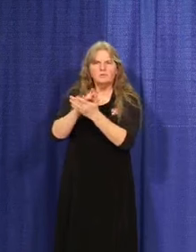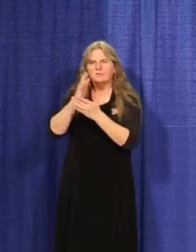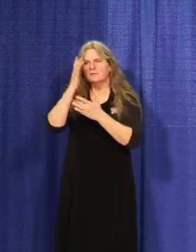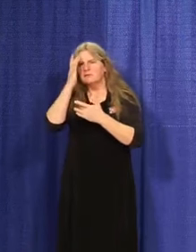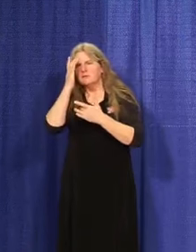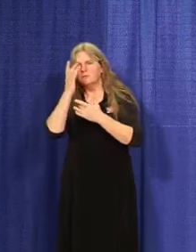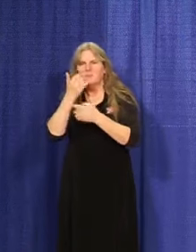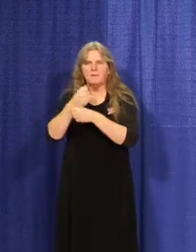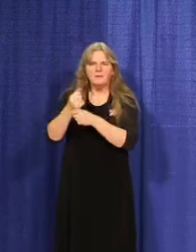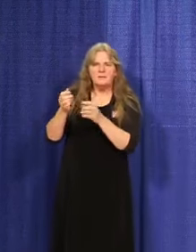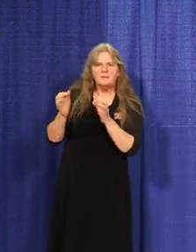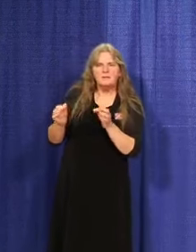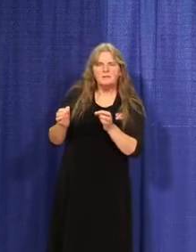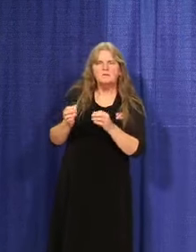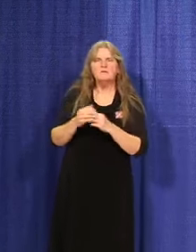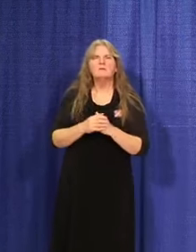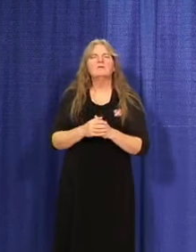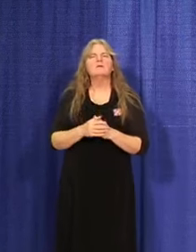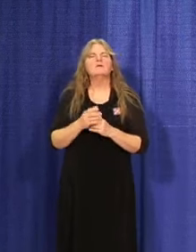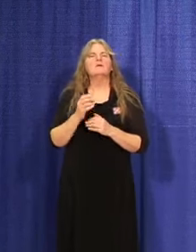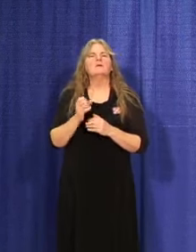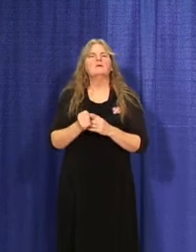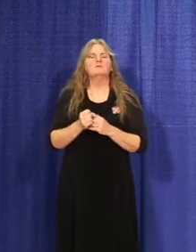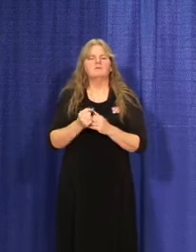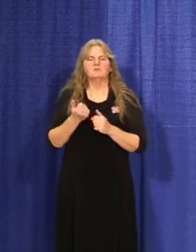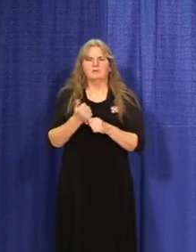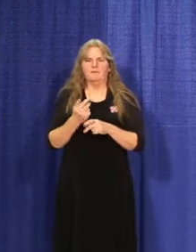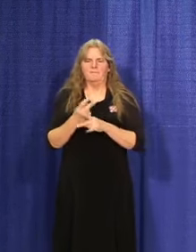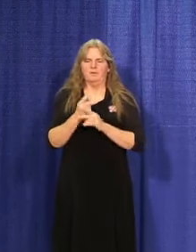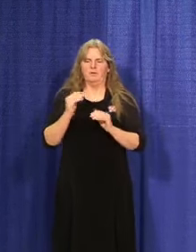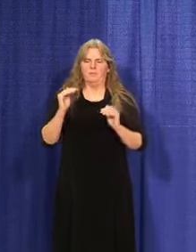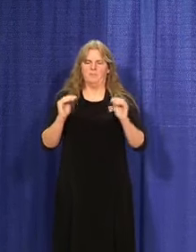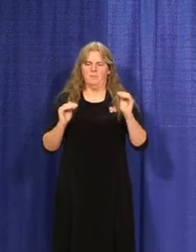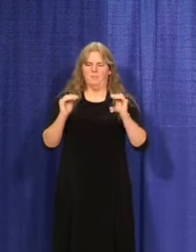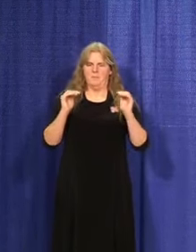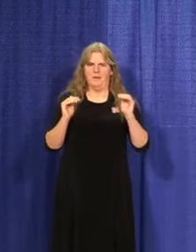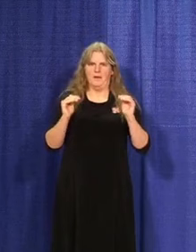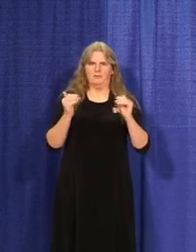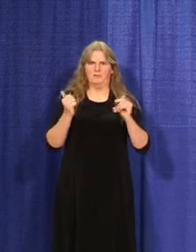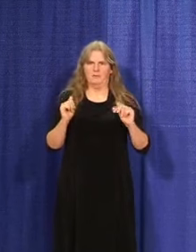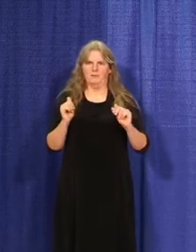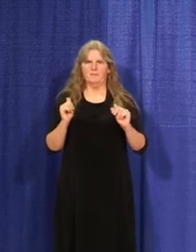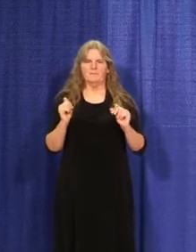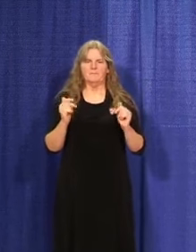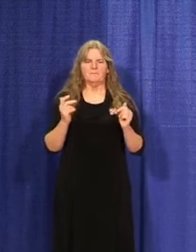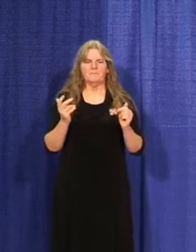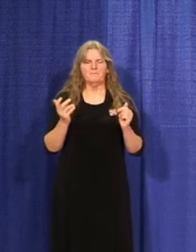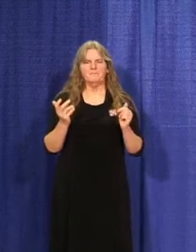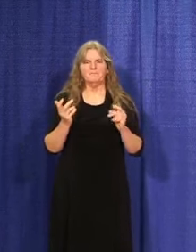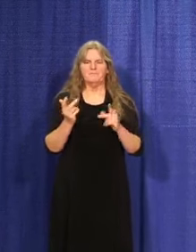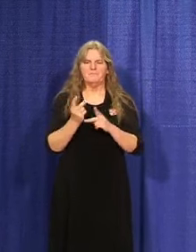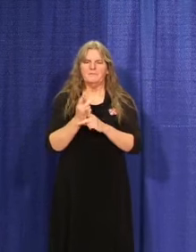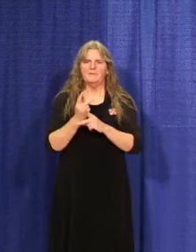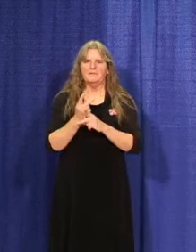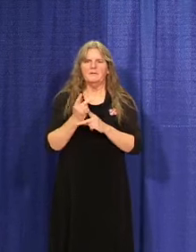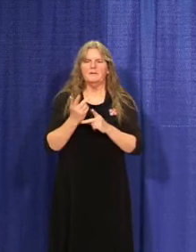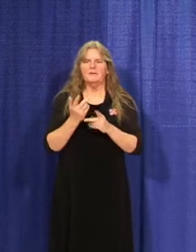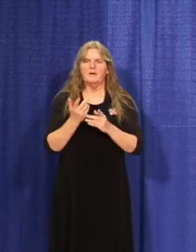spirit of achieving balance, to try to achieve a reasonable balance between being practical